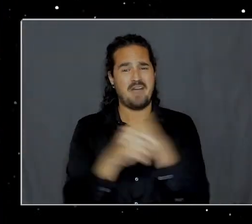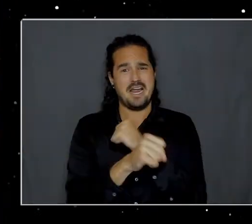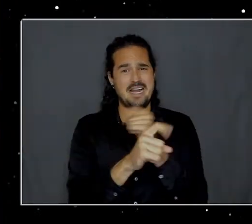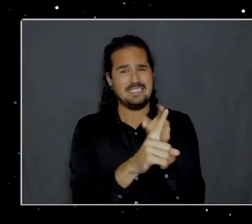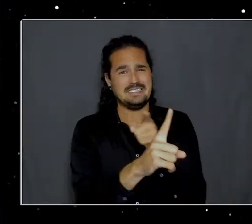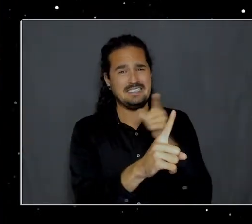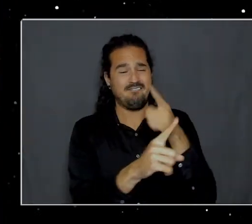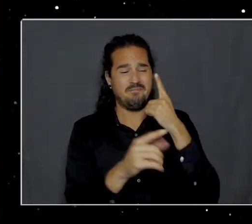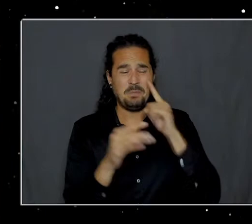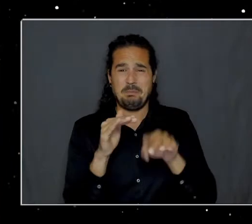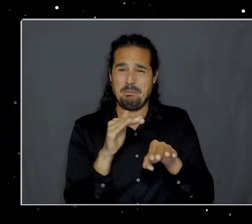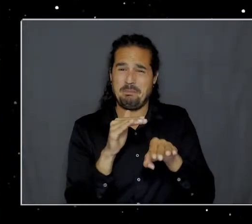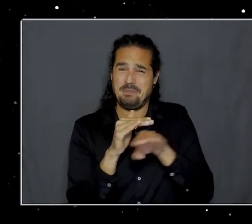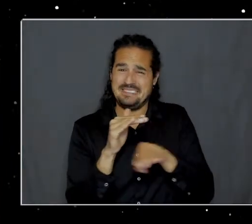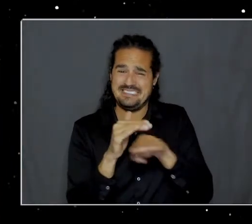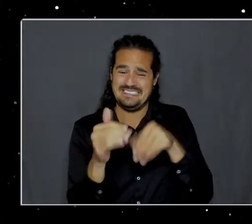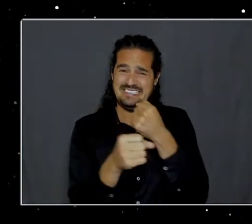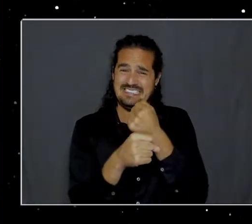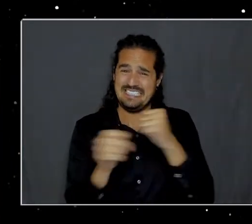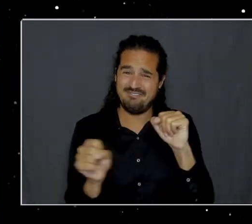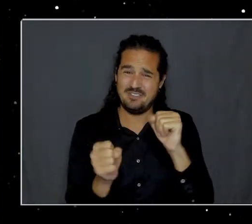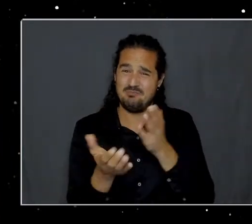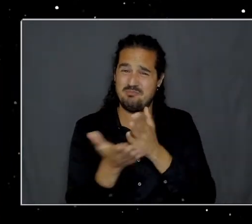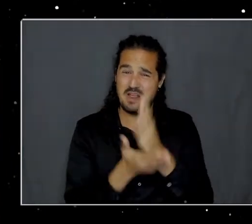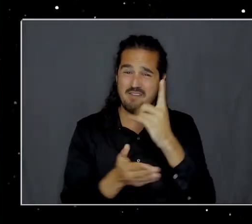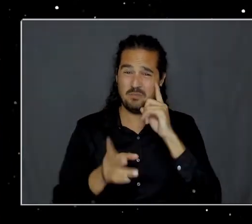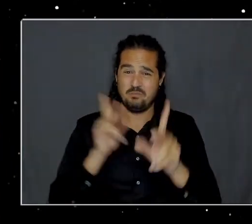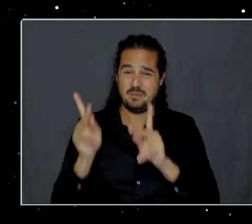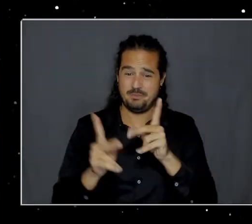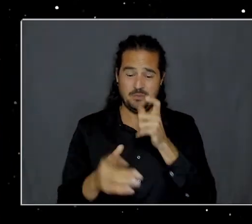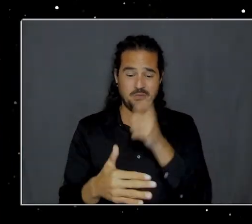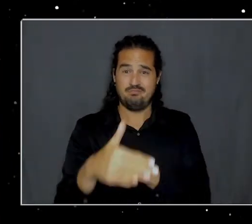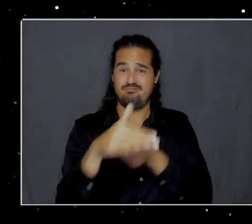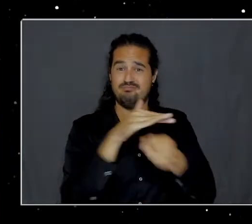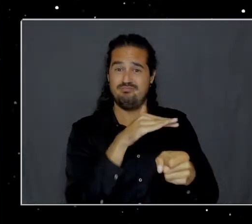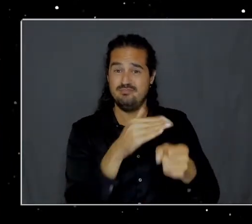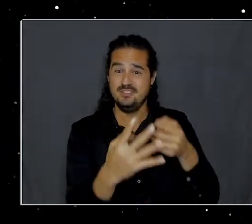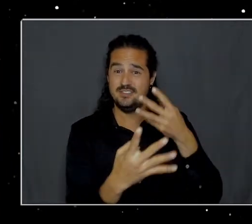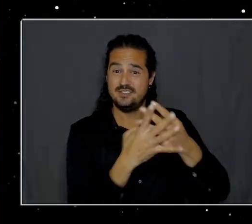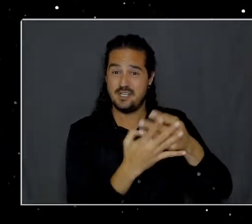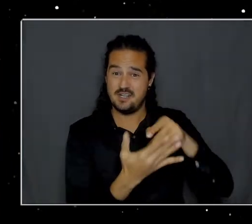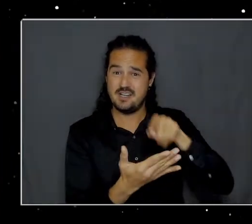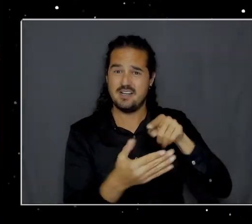PEOPLE WHO ARE LOCKED UP, FOR